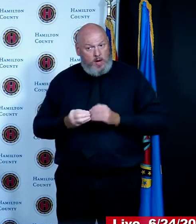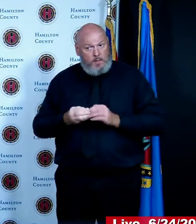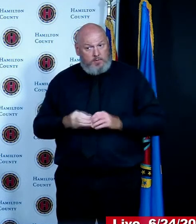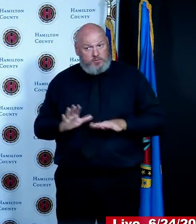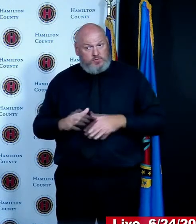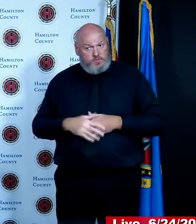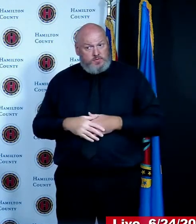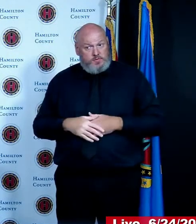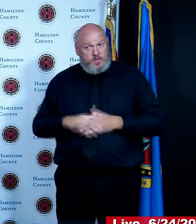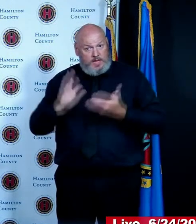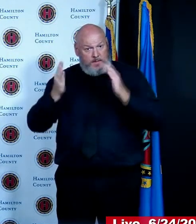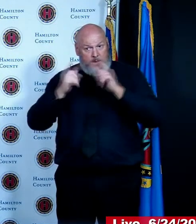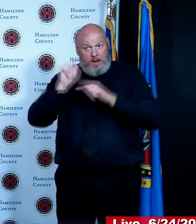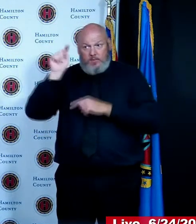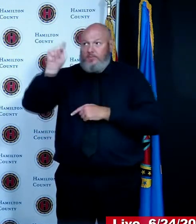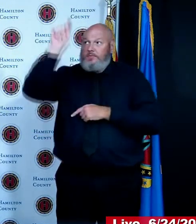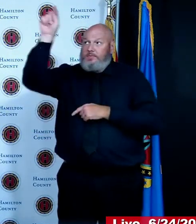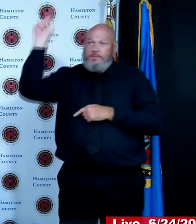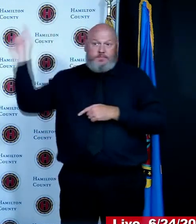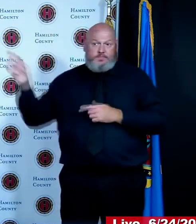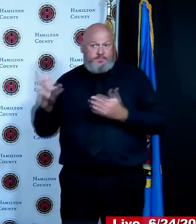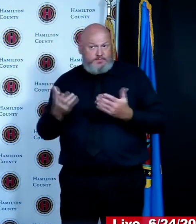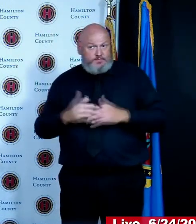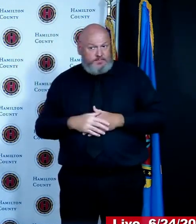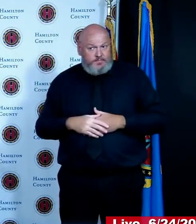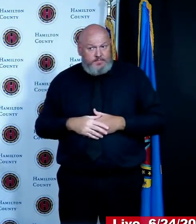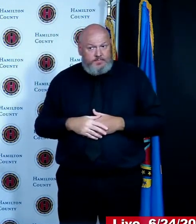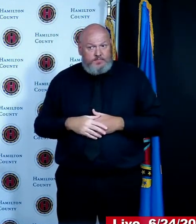rates are down so we know what to do we've already done it